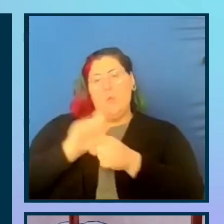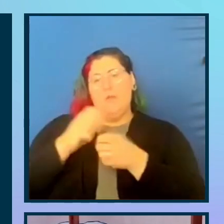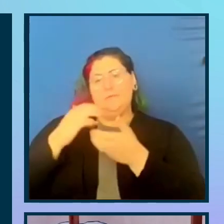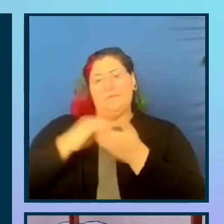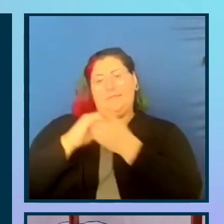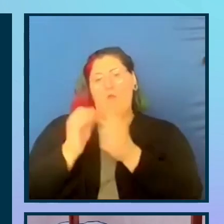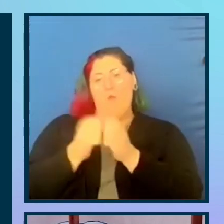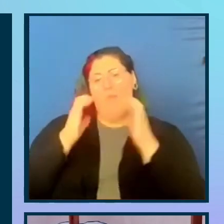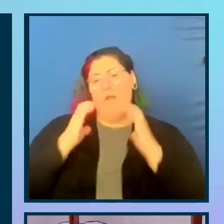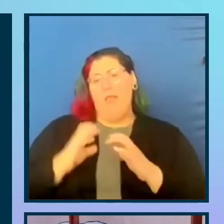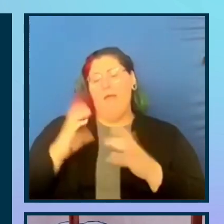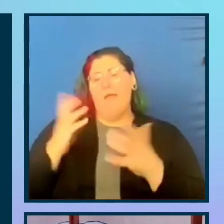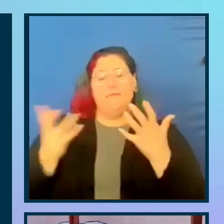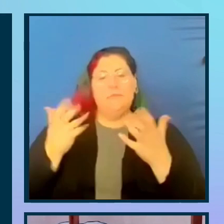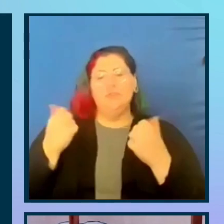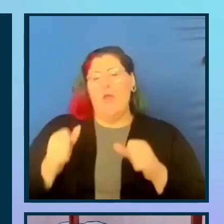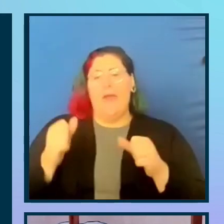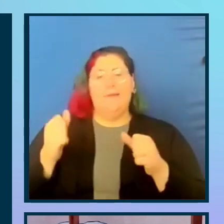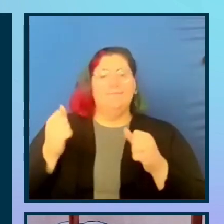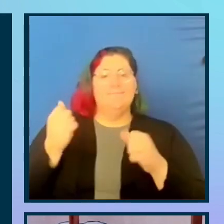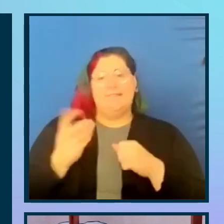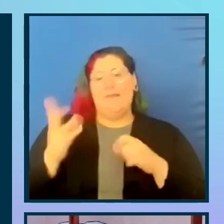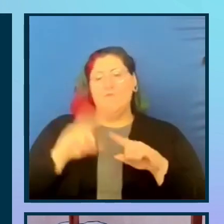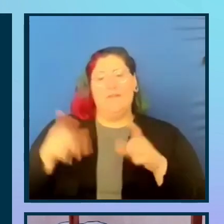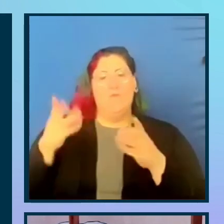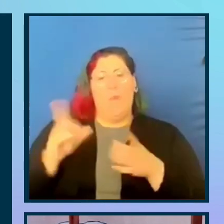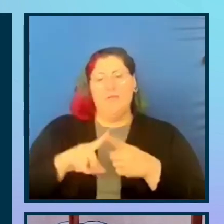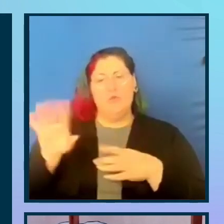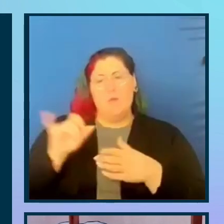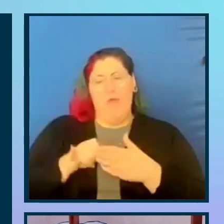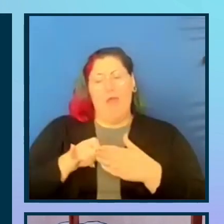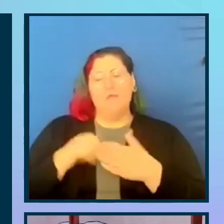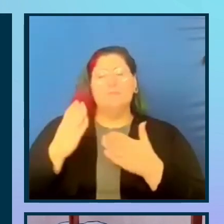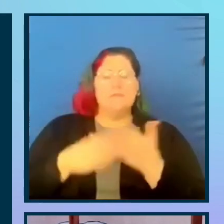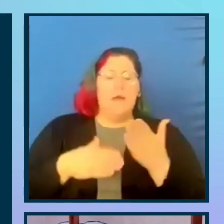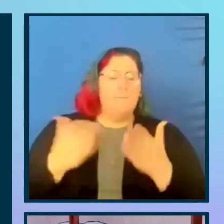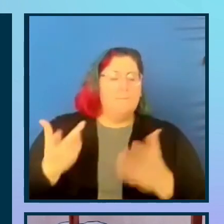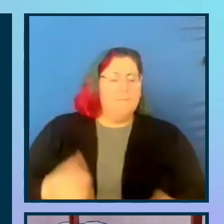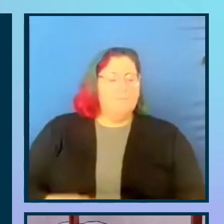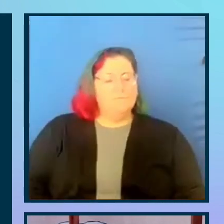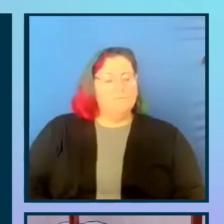They tried several tactics to do that, some of which I was there for, some of which I was not there for,